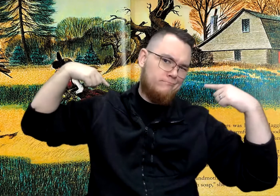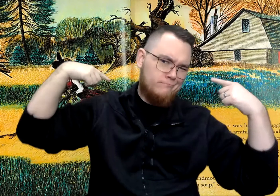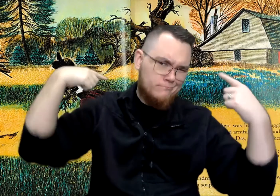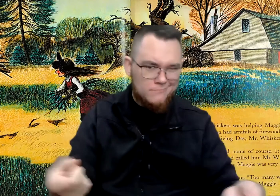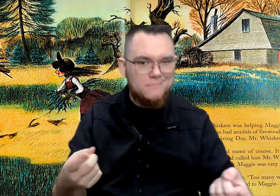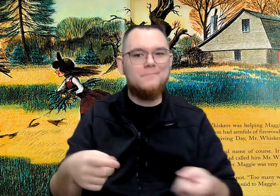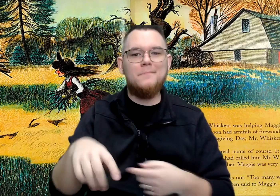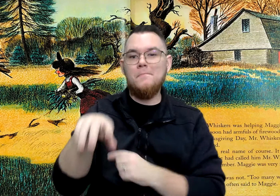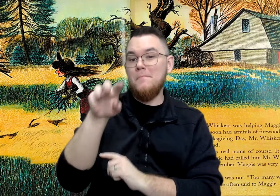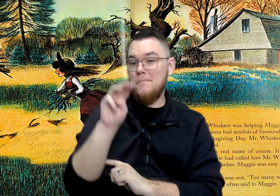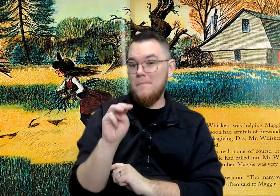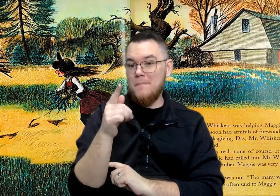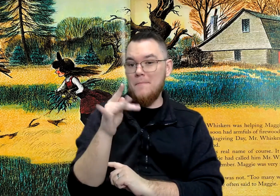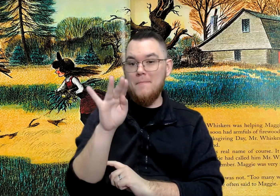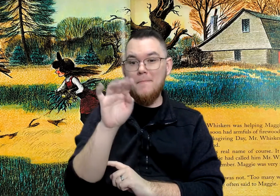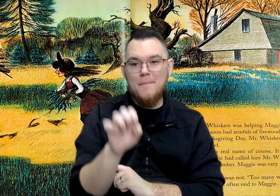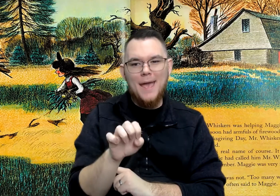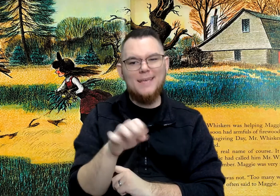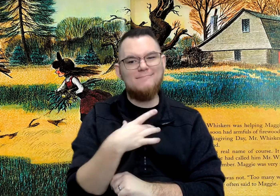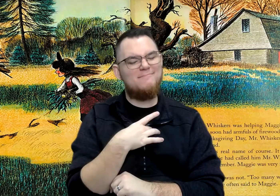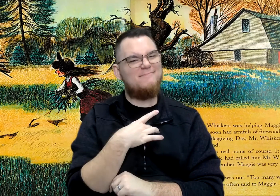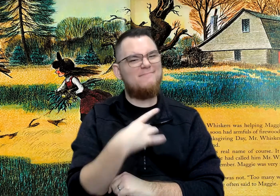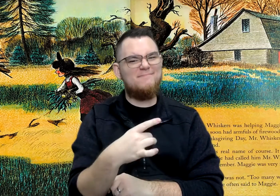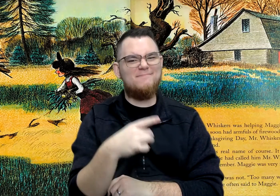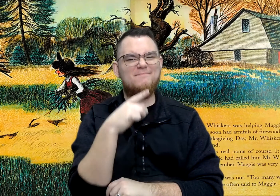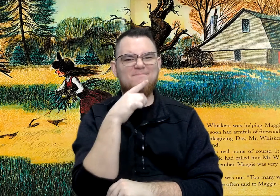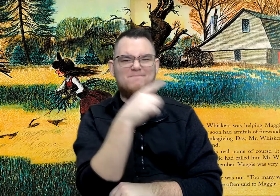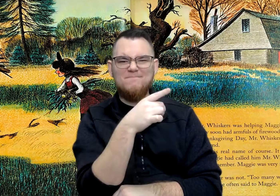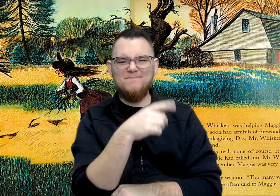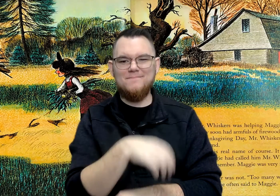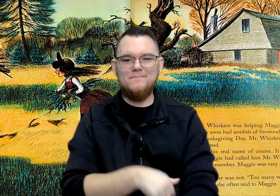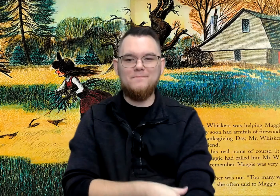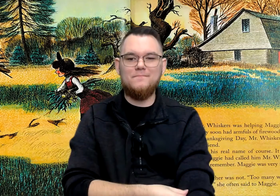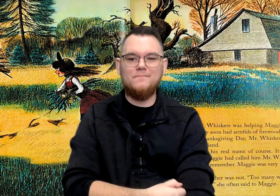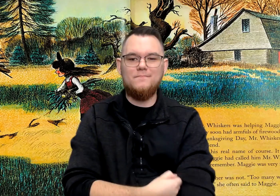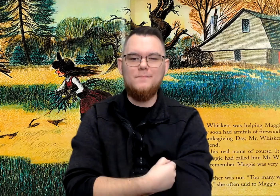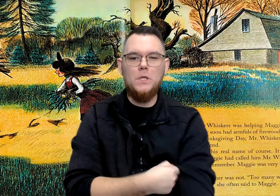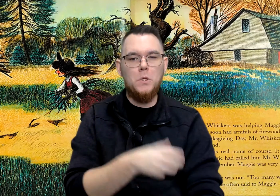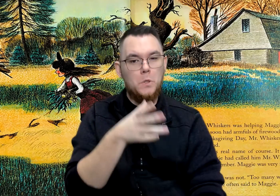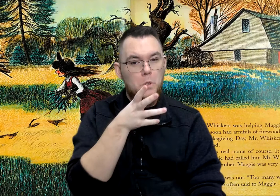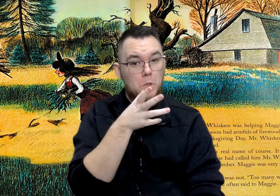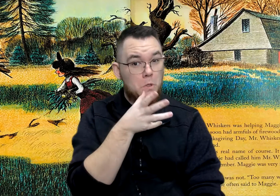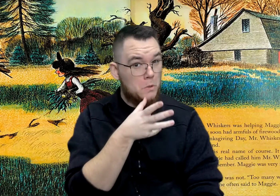Maggie was very fond of Mr. Whiskers. Her grandmother was not.